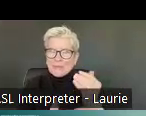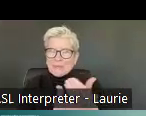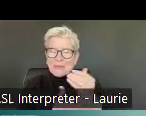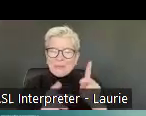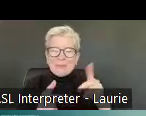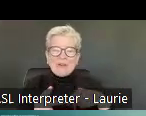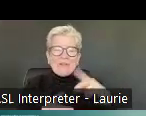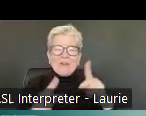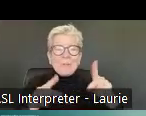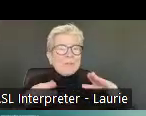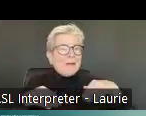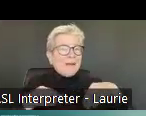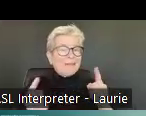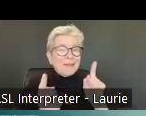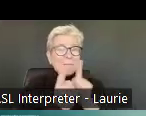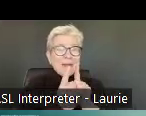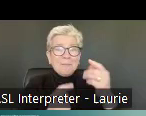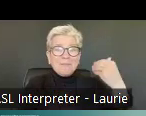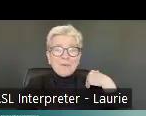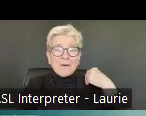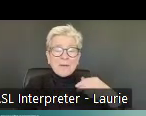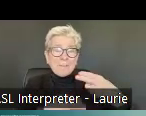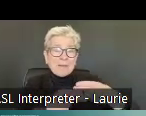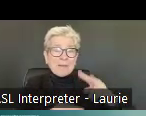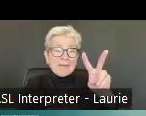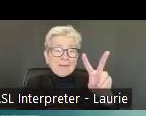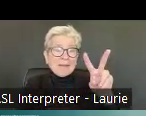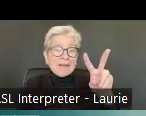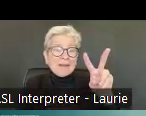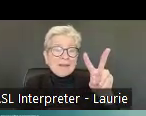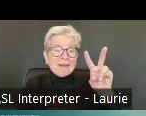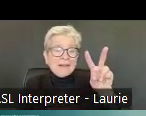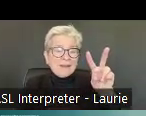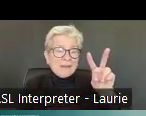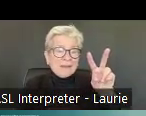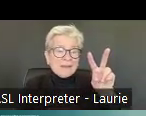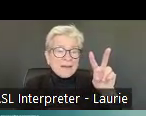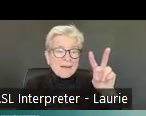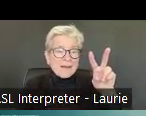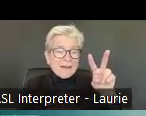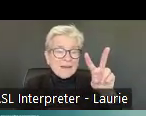had the pleasure of meeting before, my name is Virginia Morales and I am the Assistant